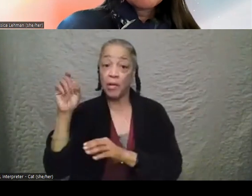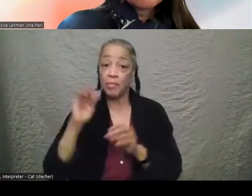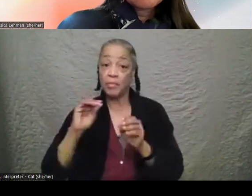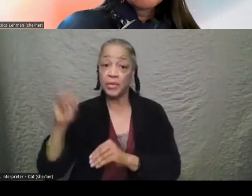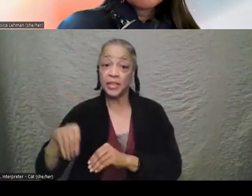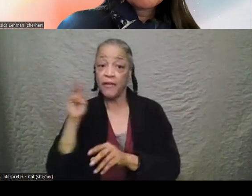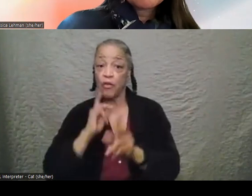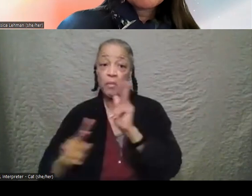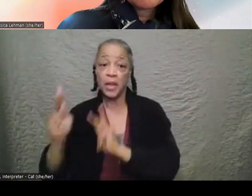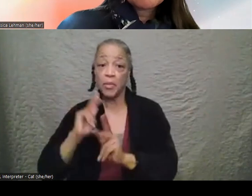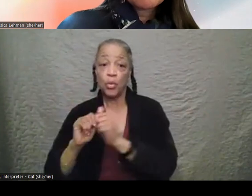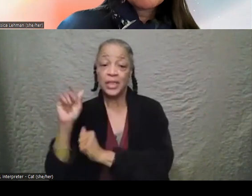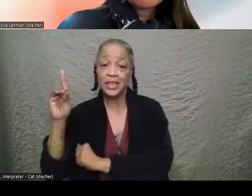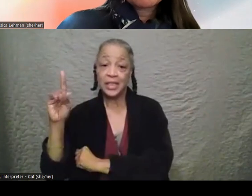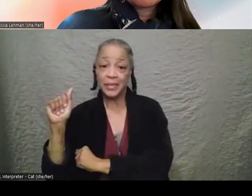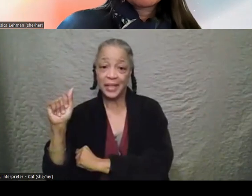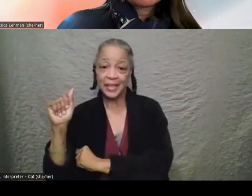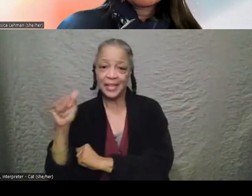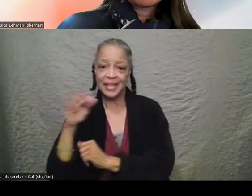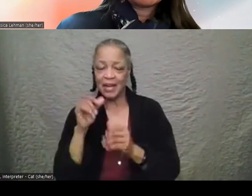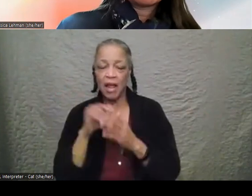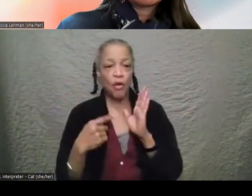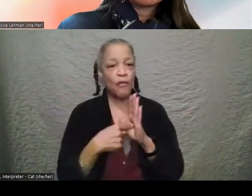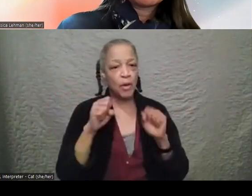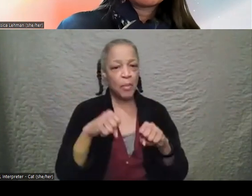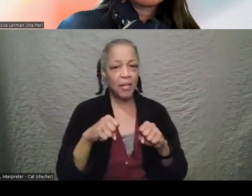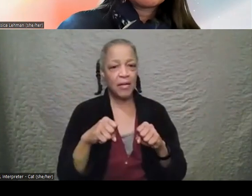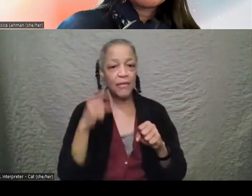They typically not affordable after people with higher incomes.